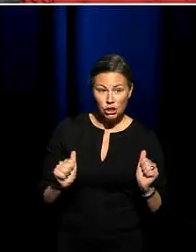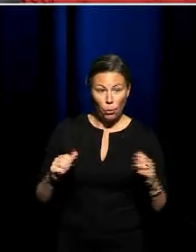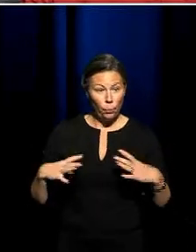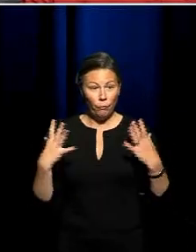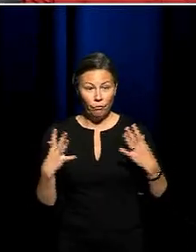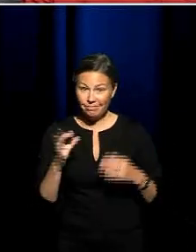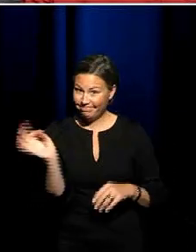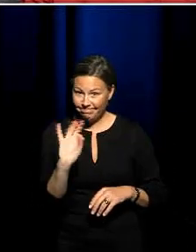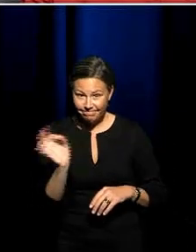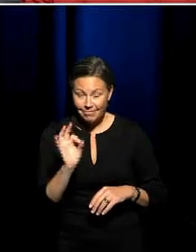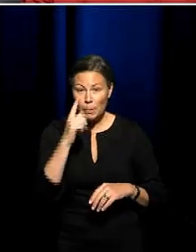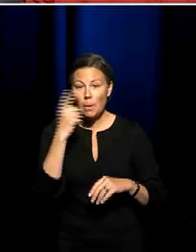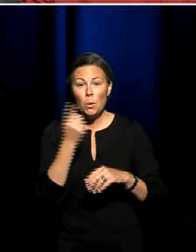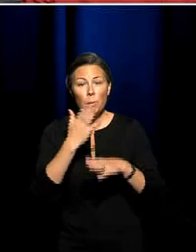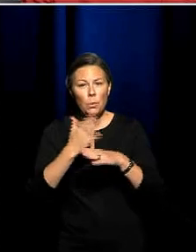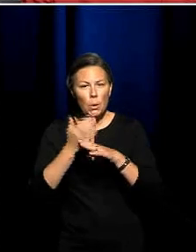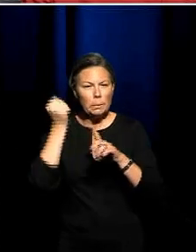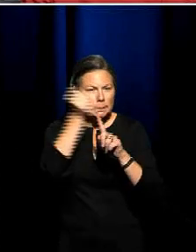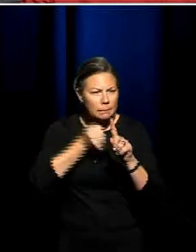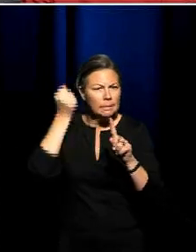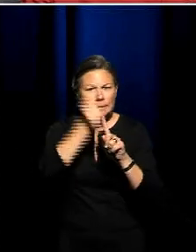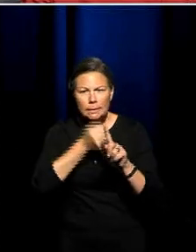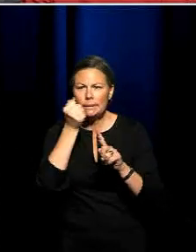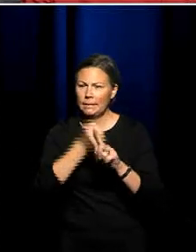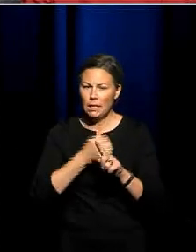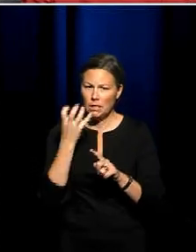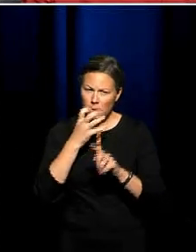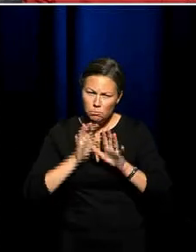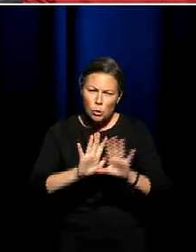advocates and others continued to press vigorously for the establishment of a